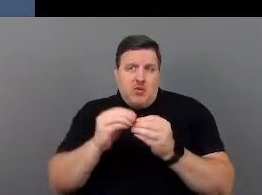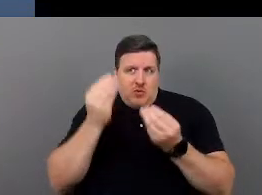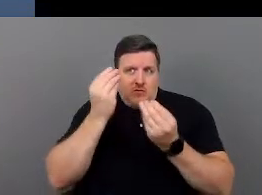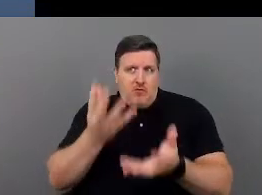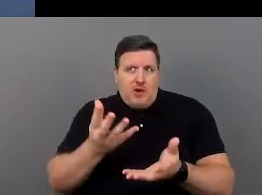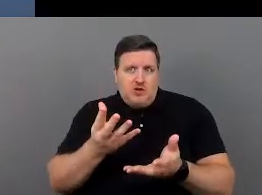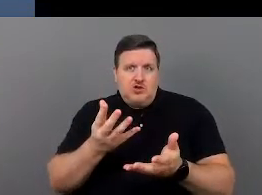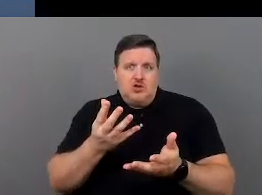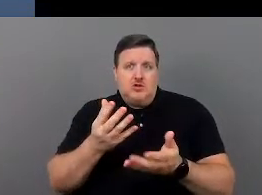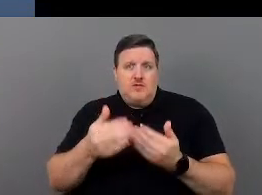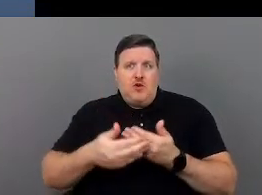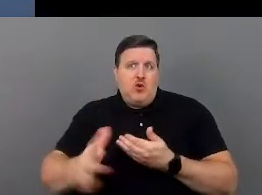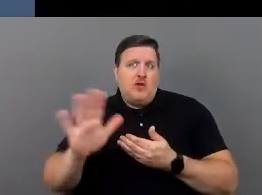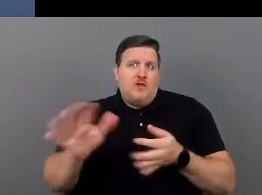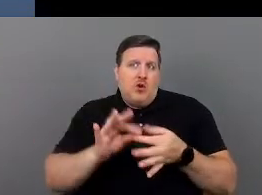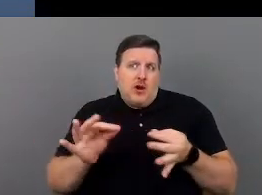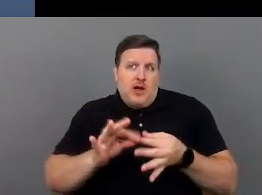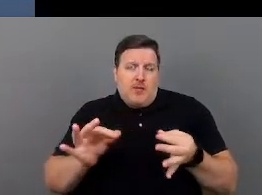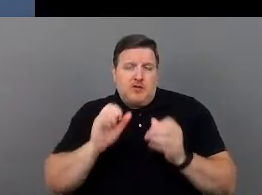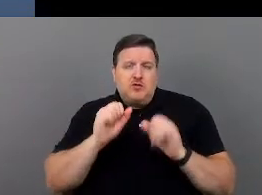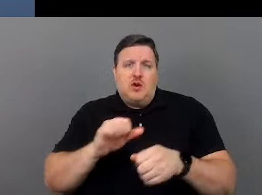OUR NEXT SPEAKER IS 73